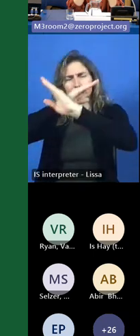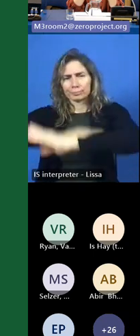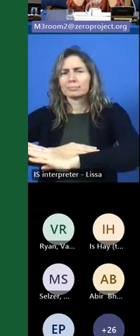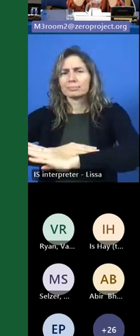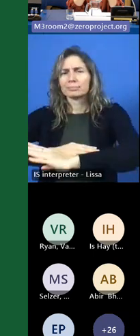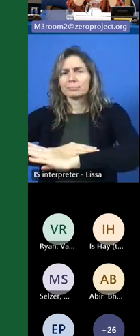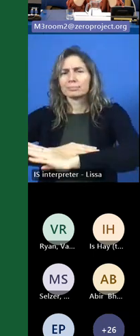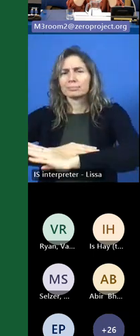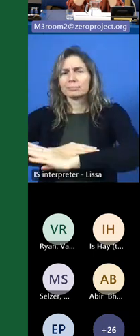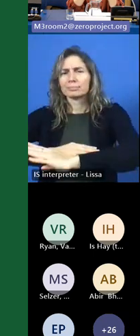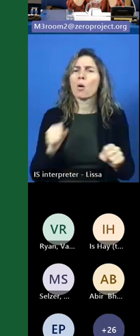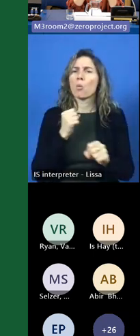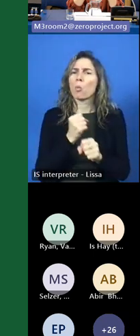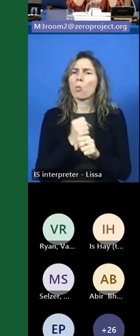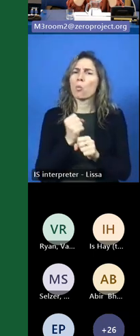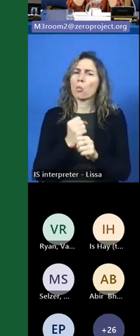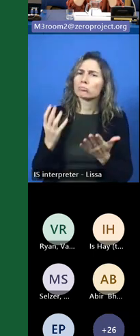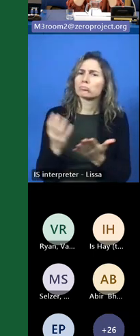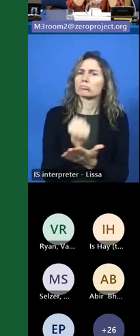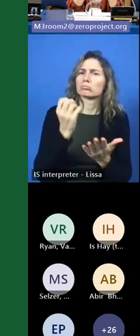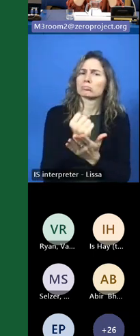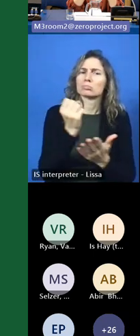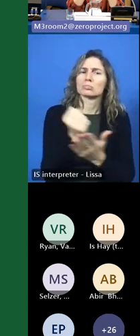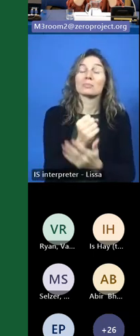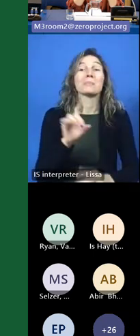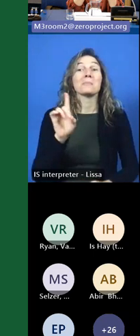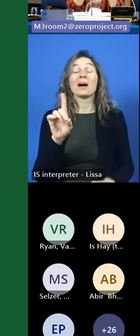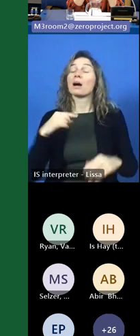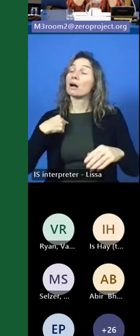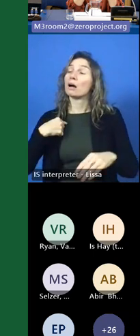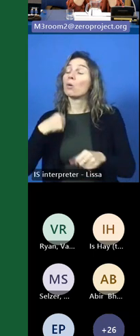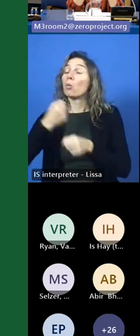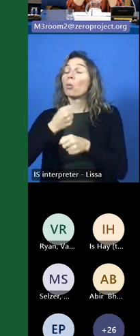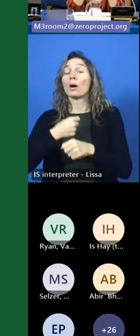work lives, we are not only talking about showing up for eight hours a day. It impacts every aspect